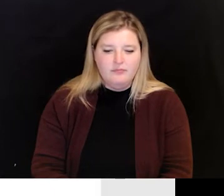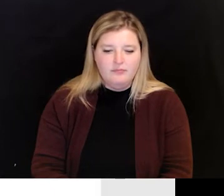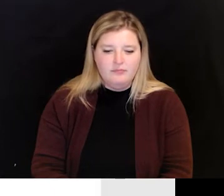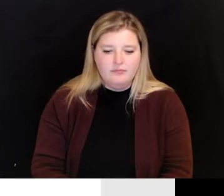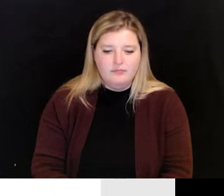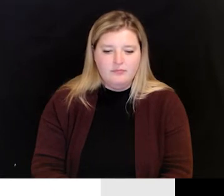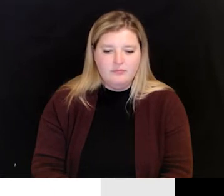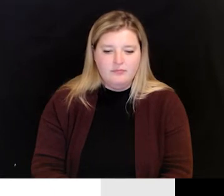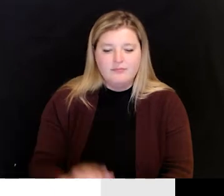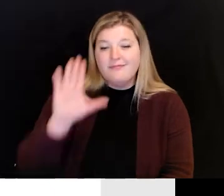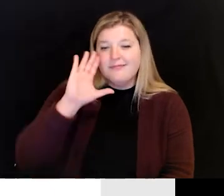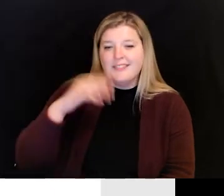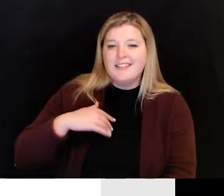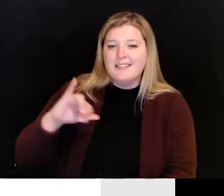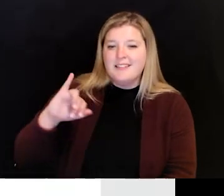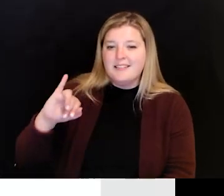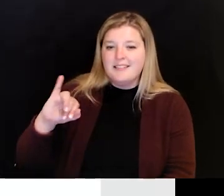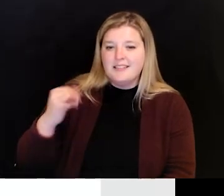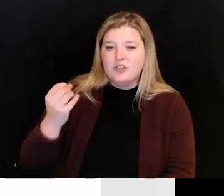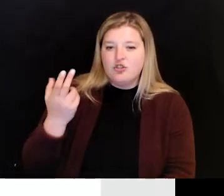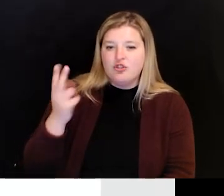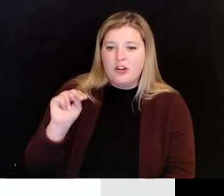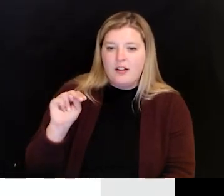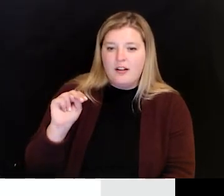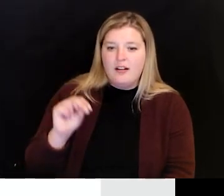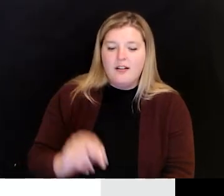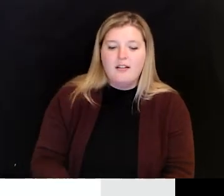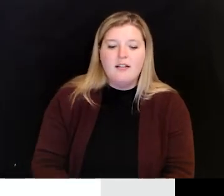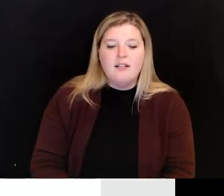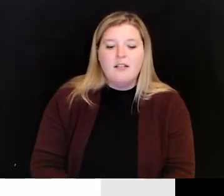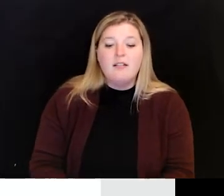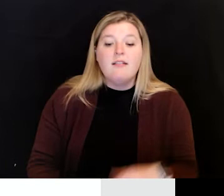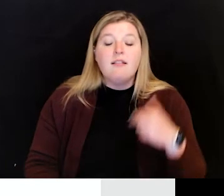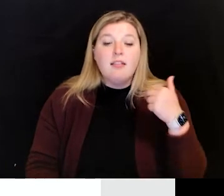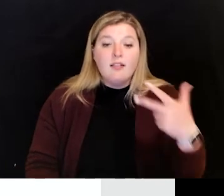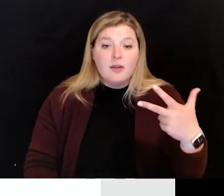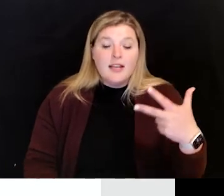[John] Hello. This is John. The three key components to actually accomplishing